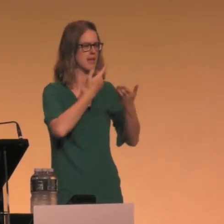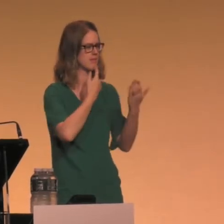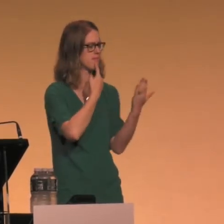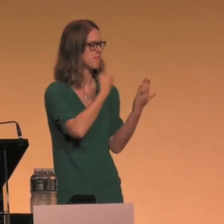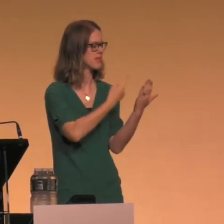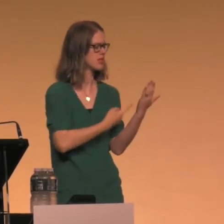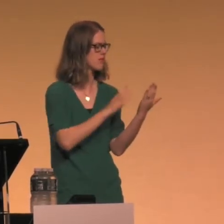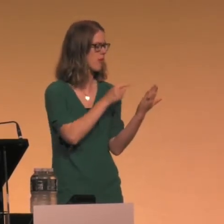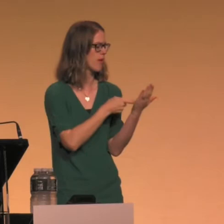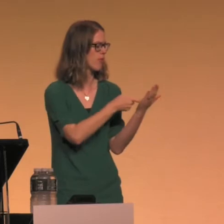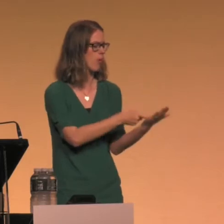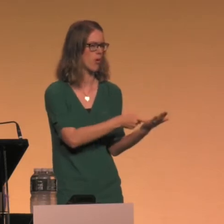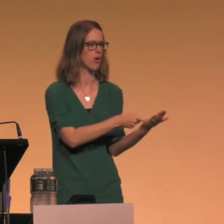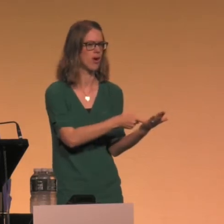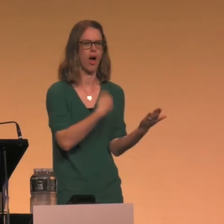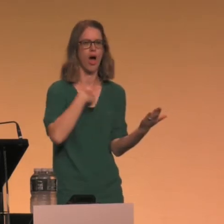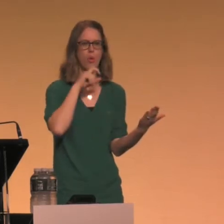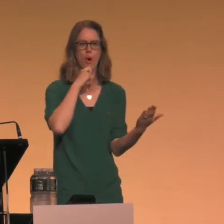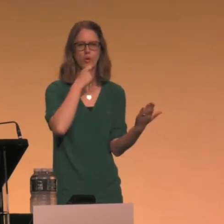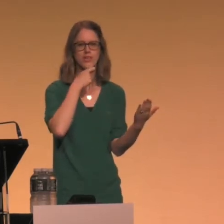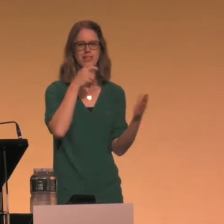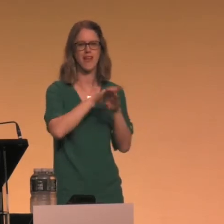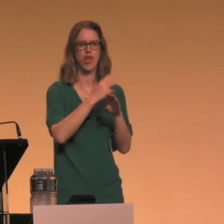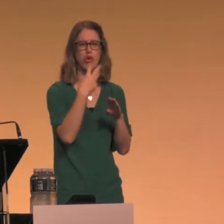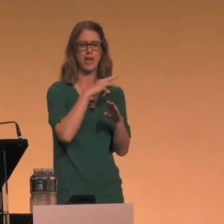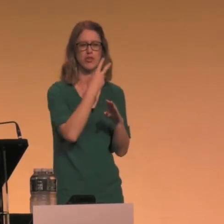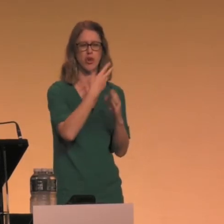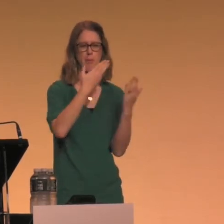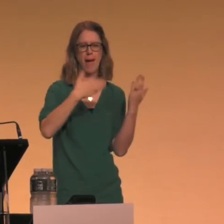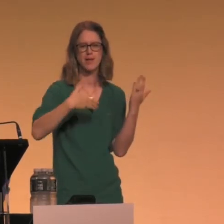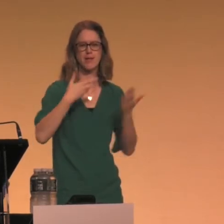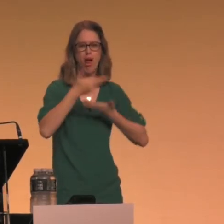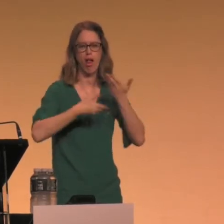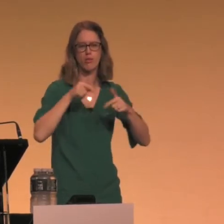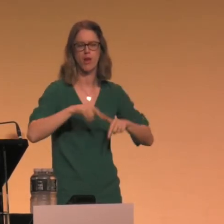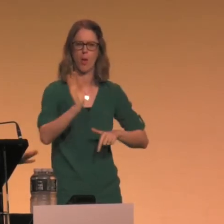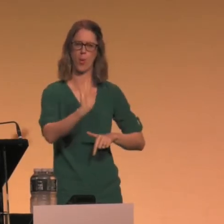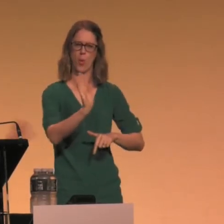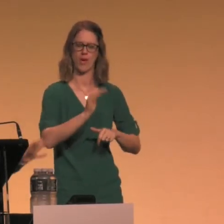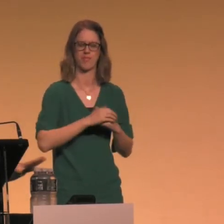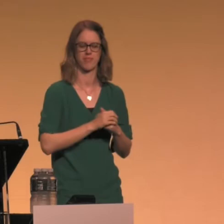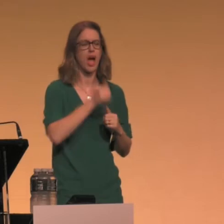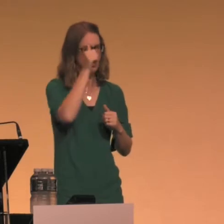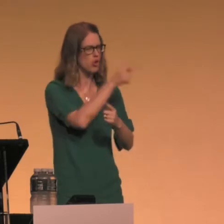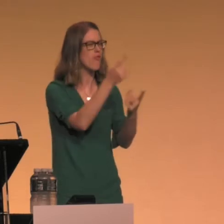You'll be pleased to know that I'm not going to go through the 302 pages, because I know that all of you will have already been